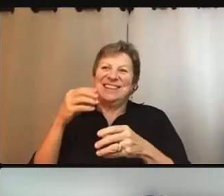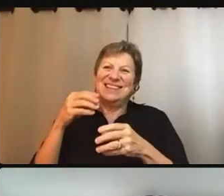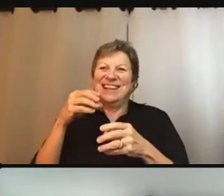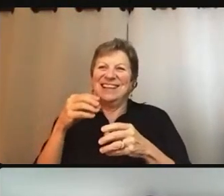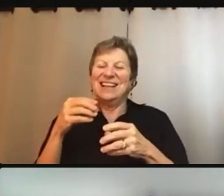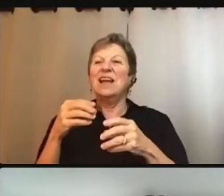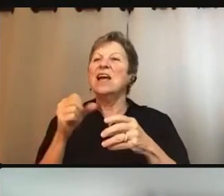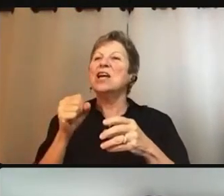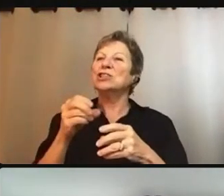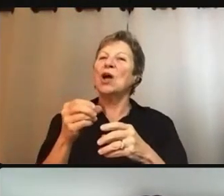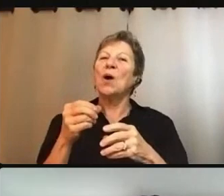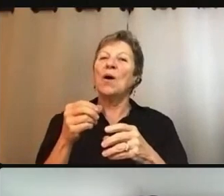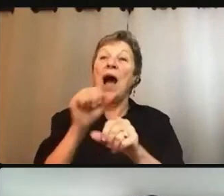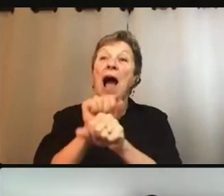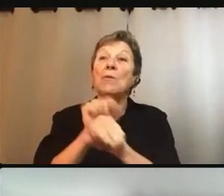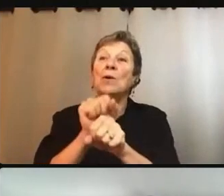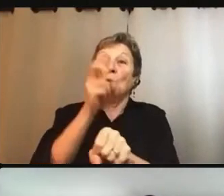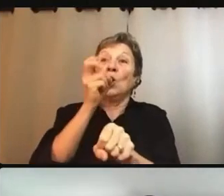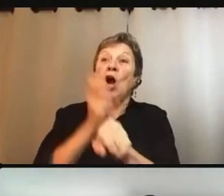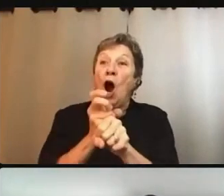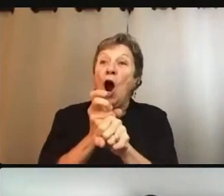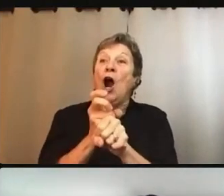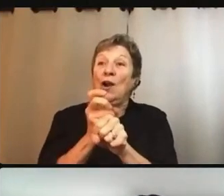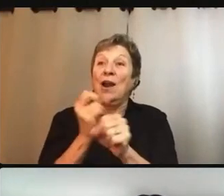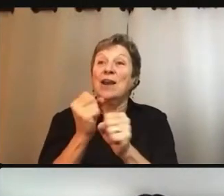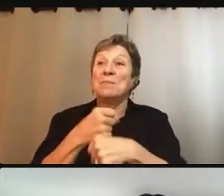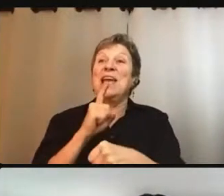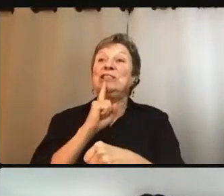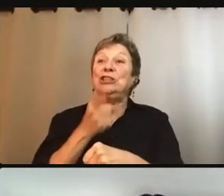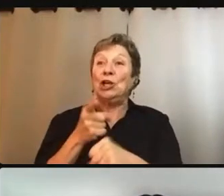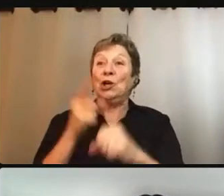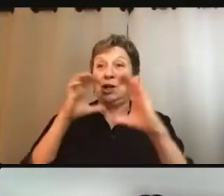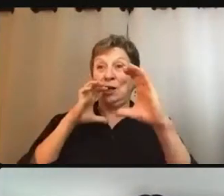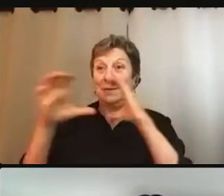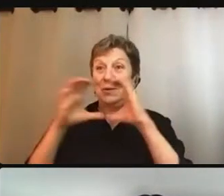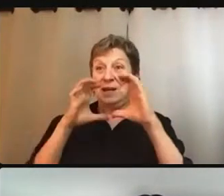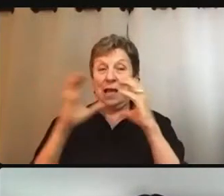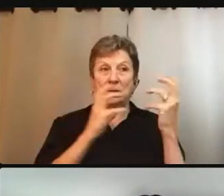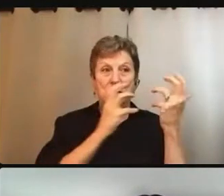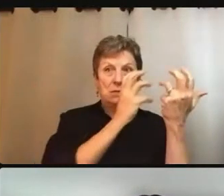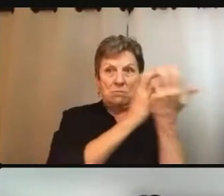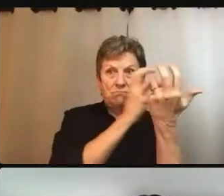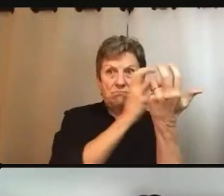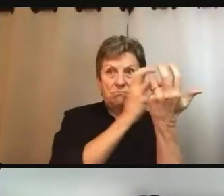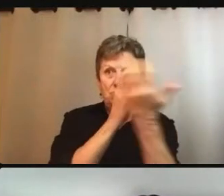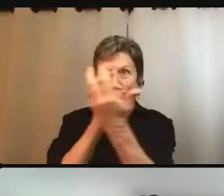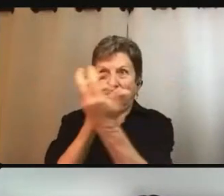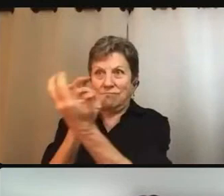PARENTS ARE GETTING TINFO.